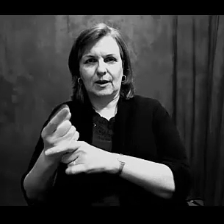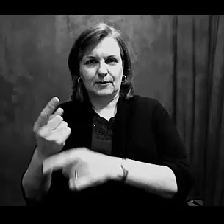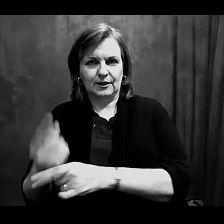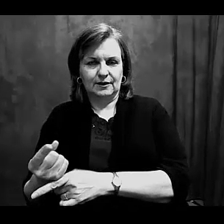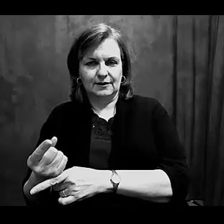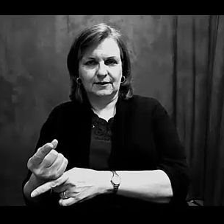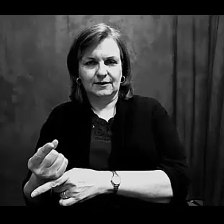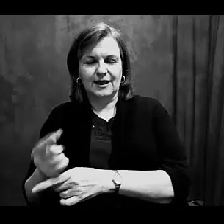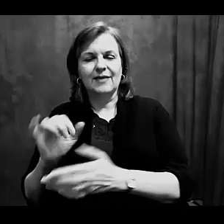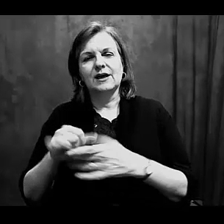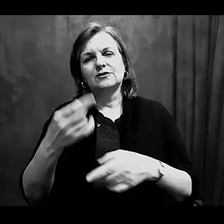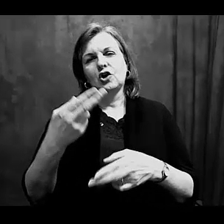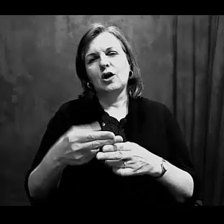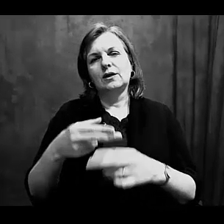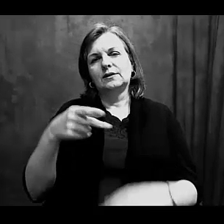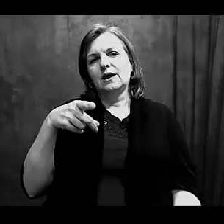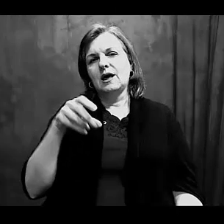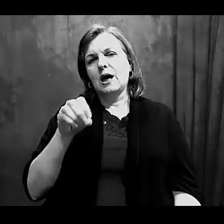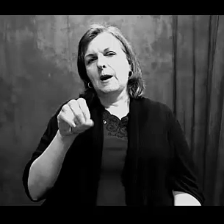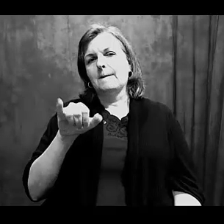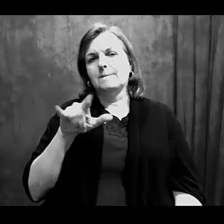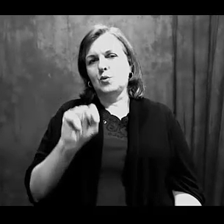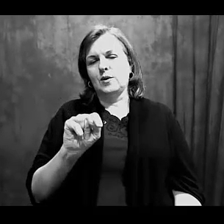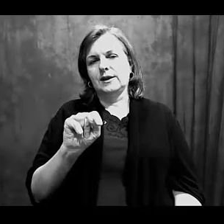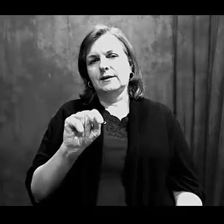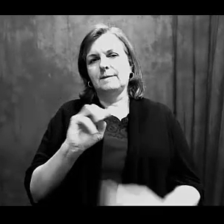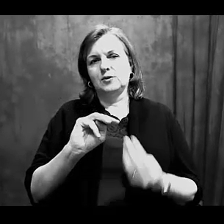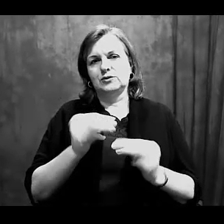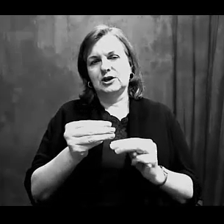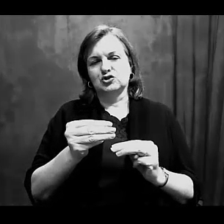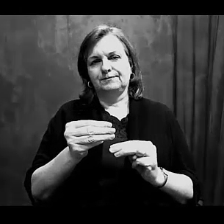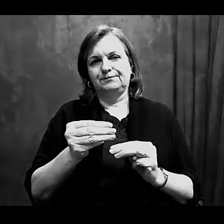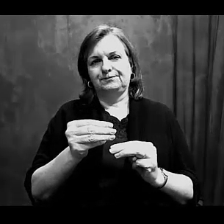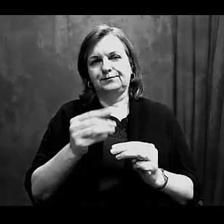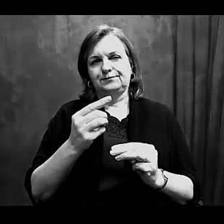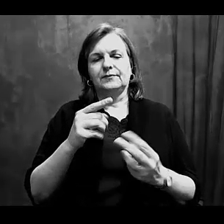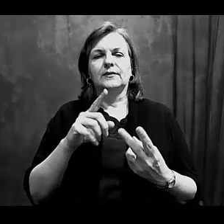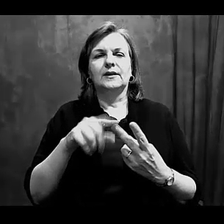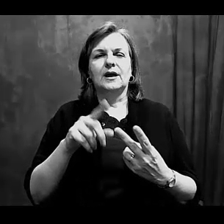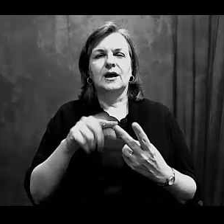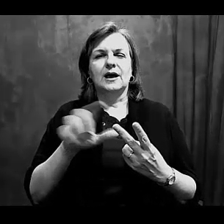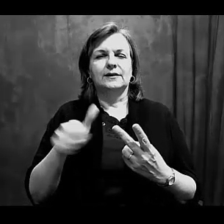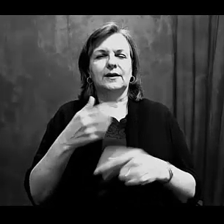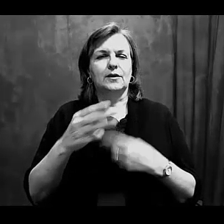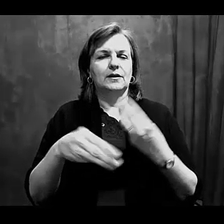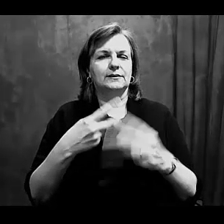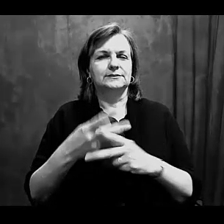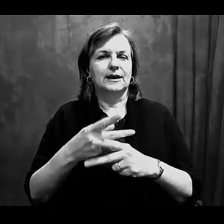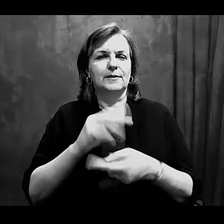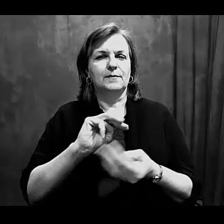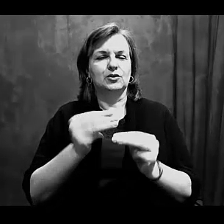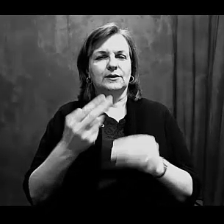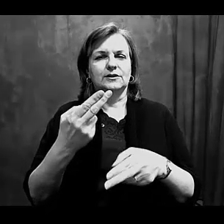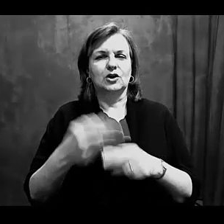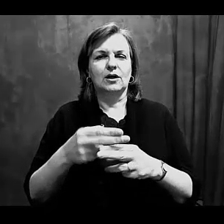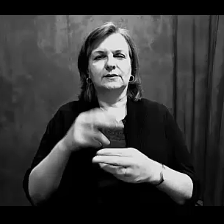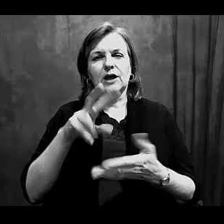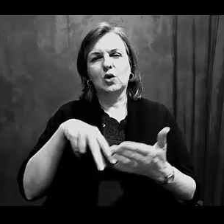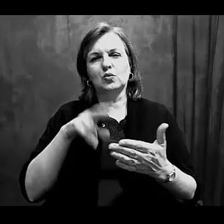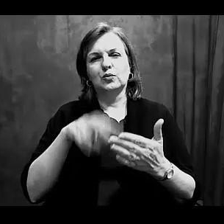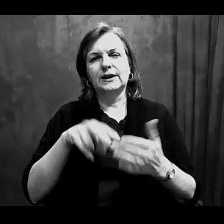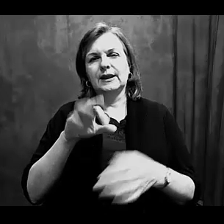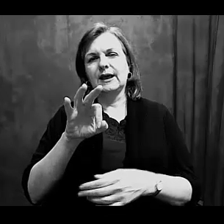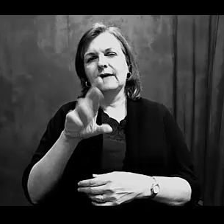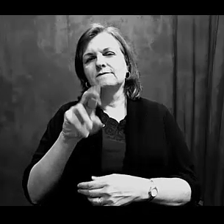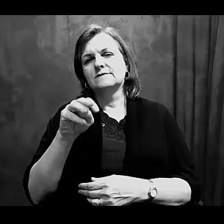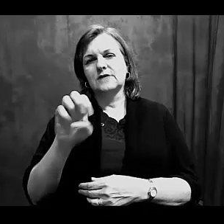that's a single -- what we call point mutation we can also have what we call reading frame mutations and what that means is we are